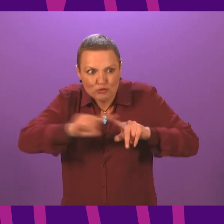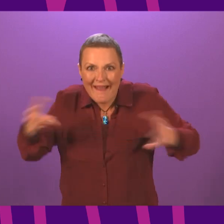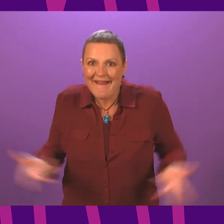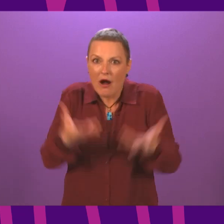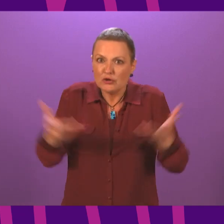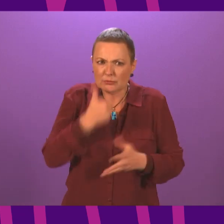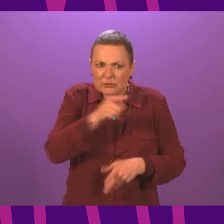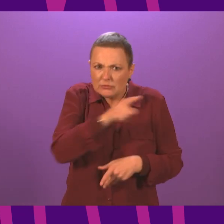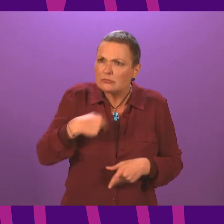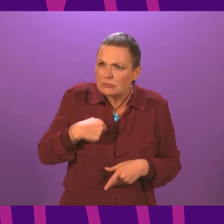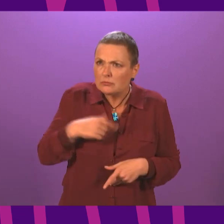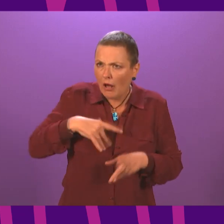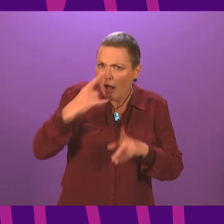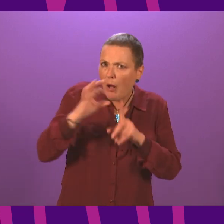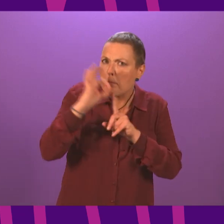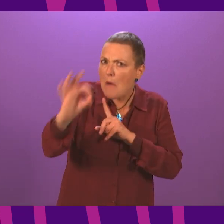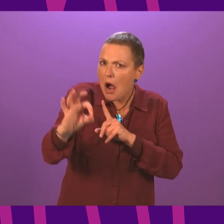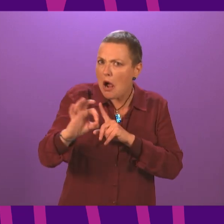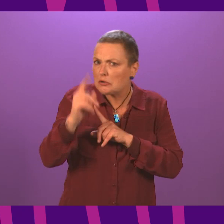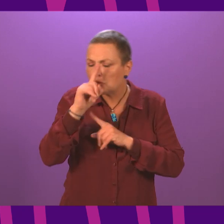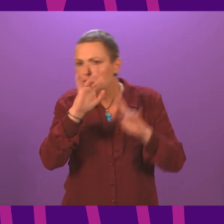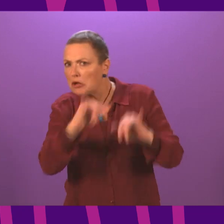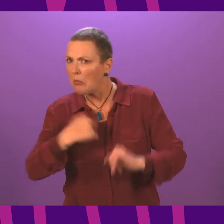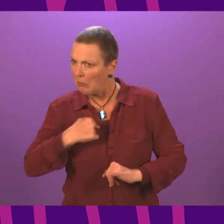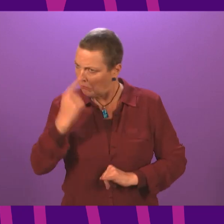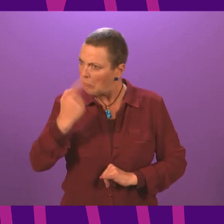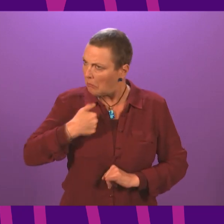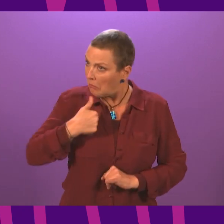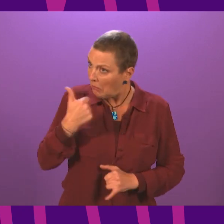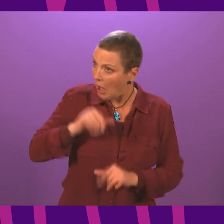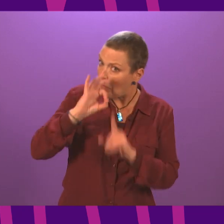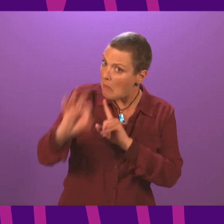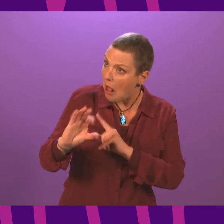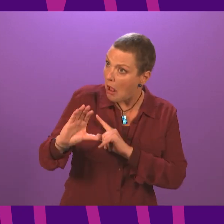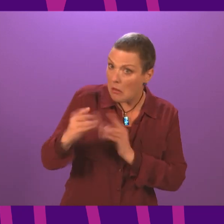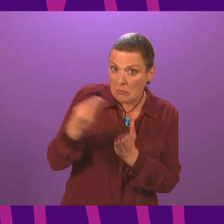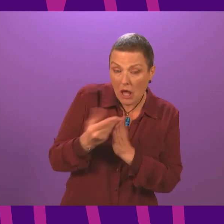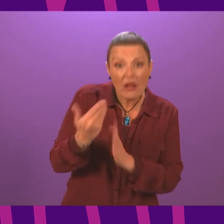to seek support and look into what they are entitled to. We continue to support